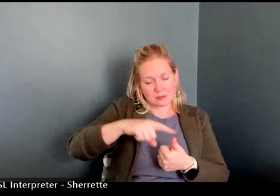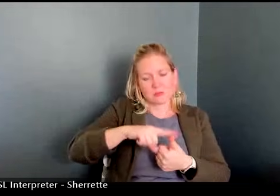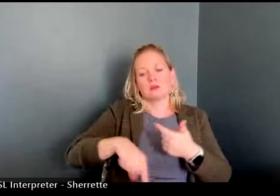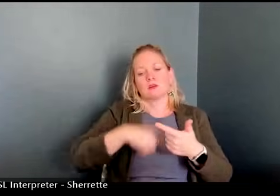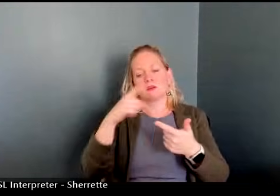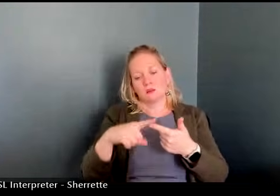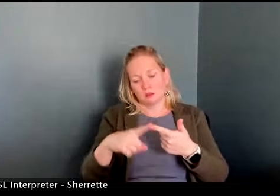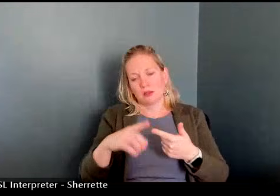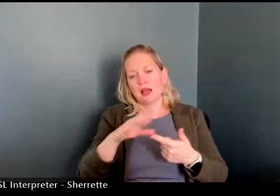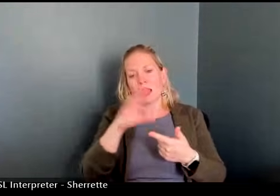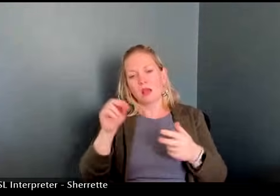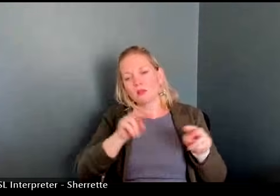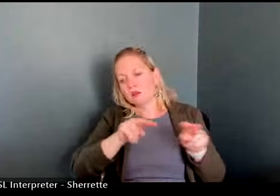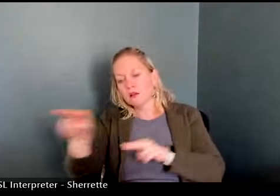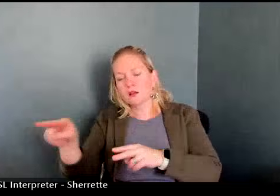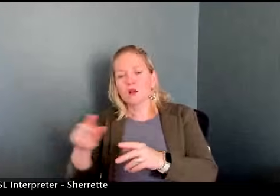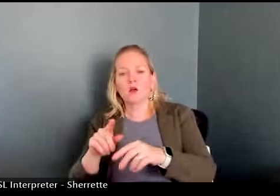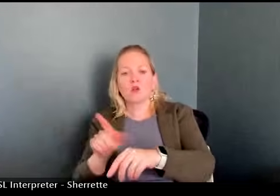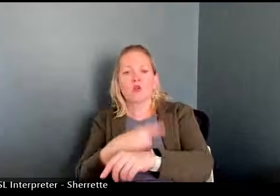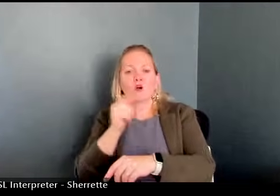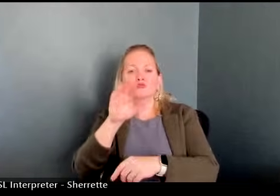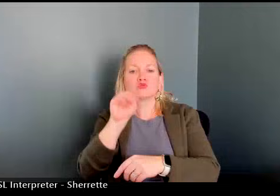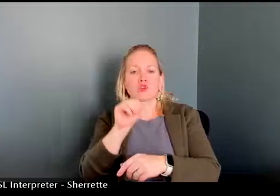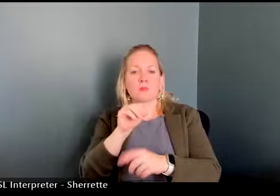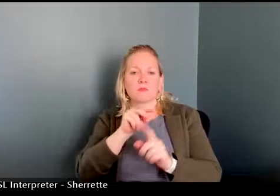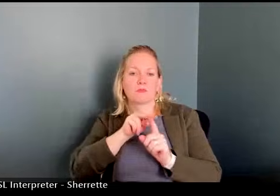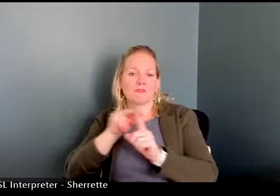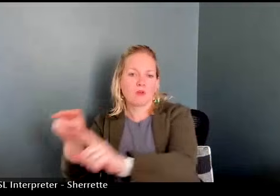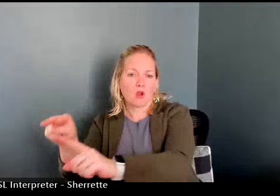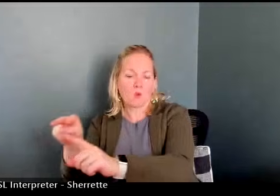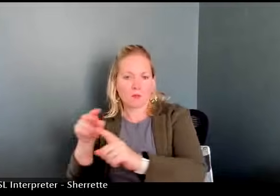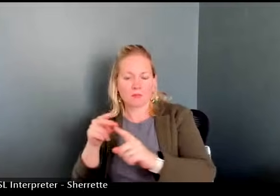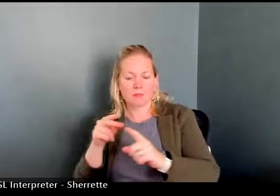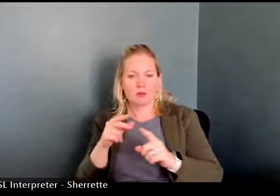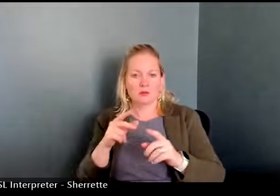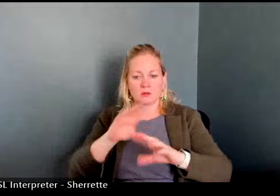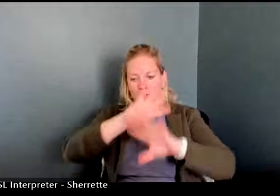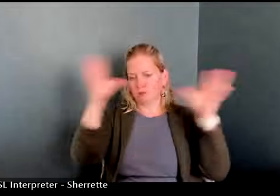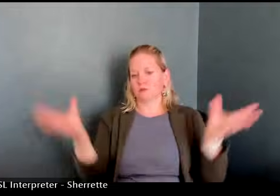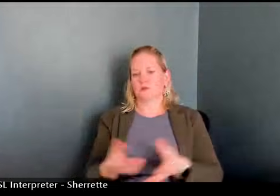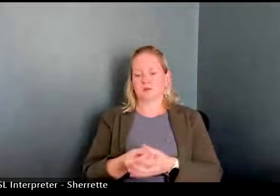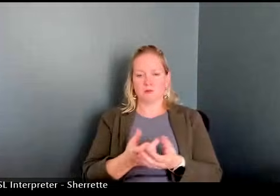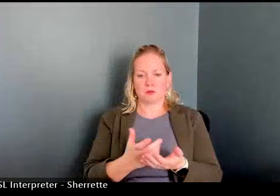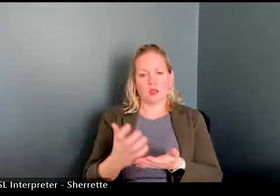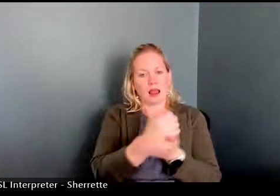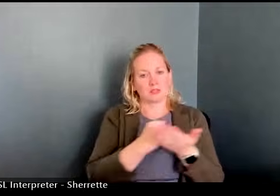in long term follow up and getting a collection of data and all the adverse events following